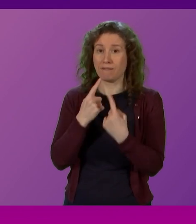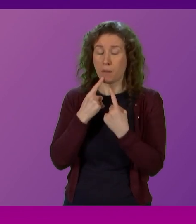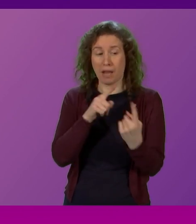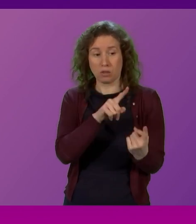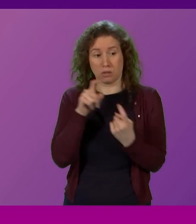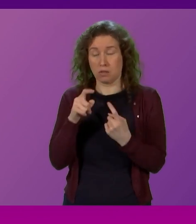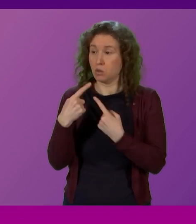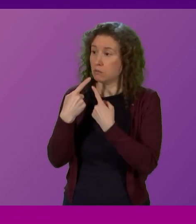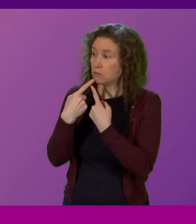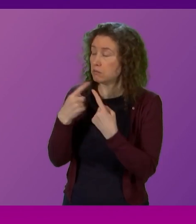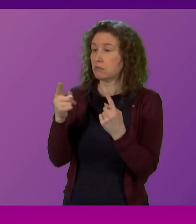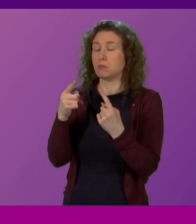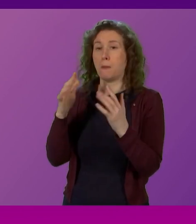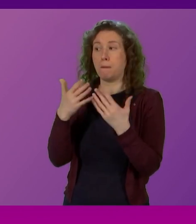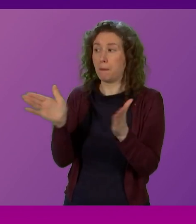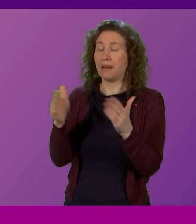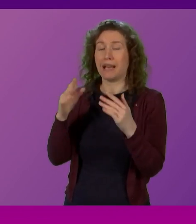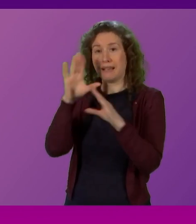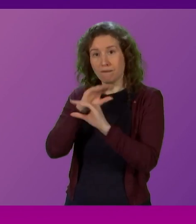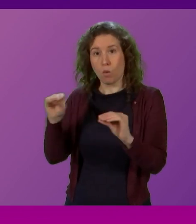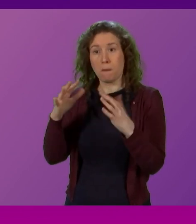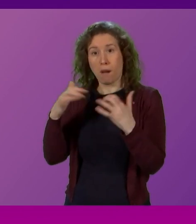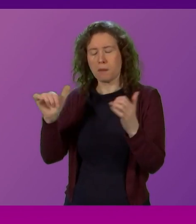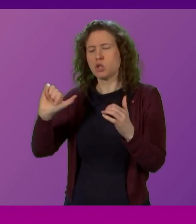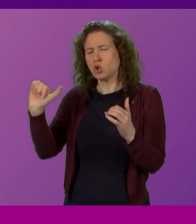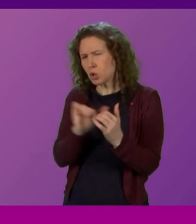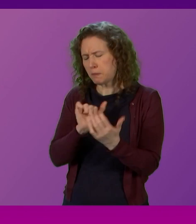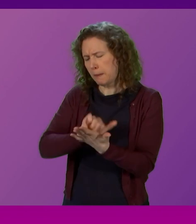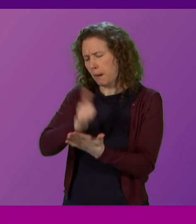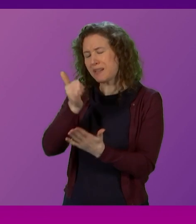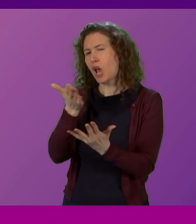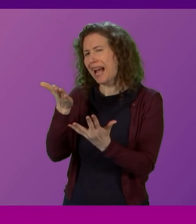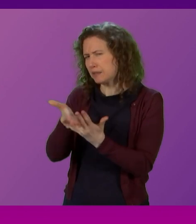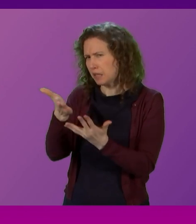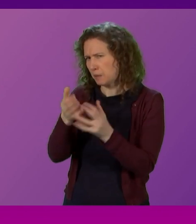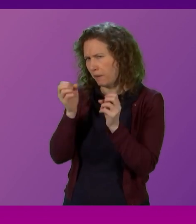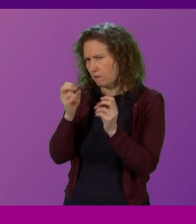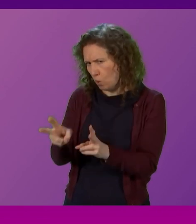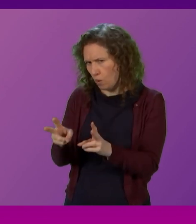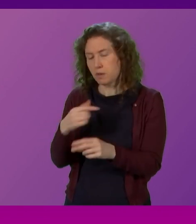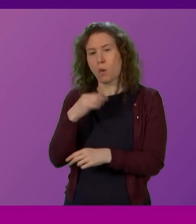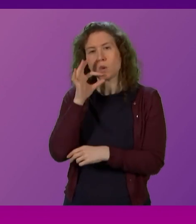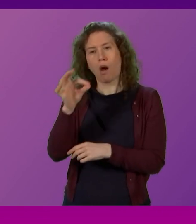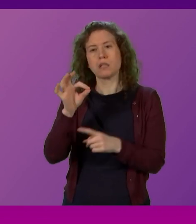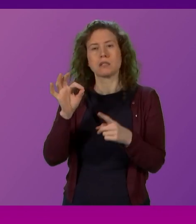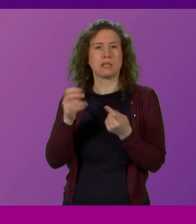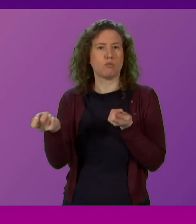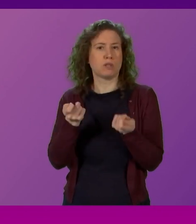publicly inform Parliament, it should be published in an accessible form.